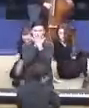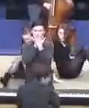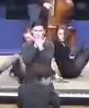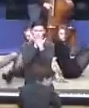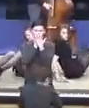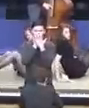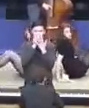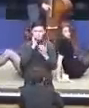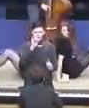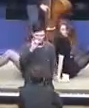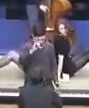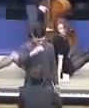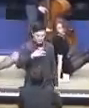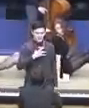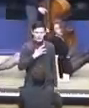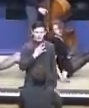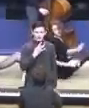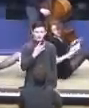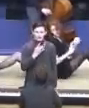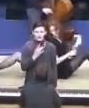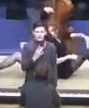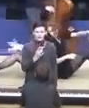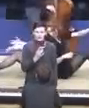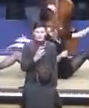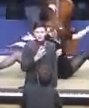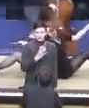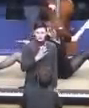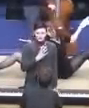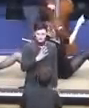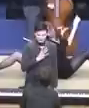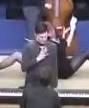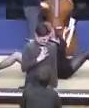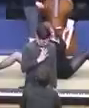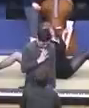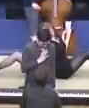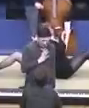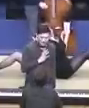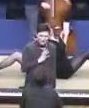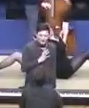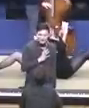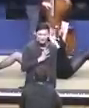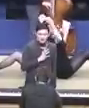Now, that I like. God, that's so nice.